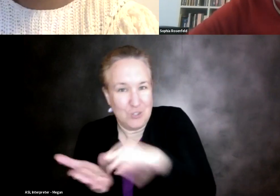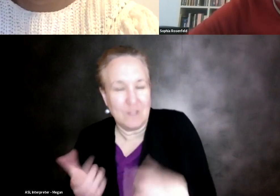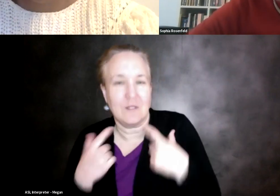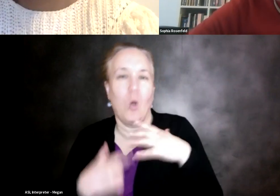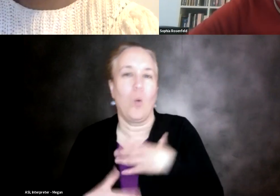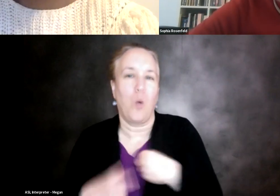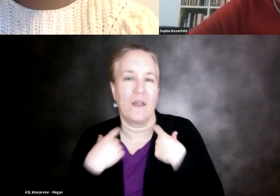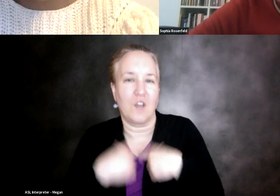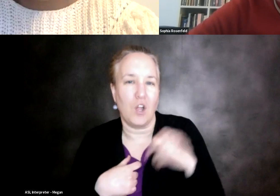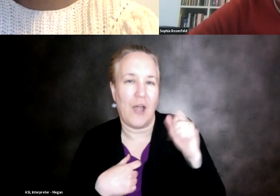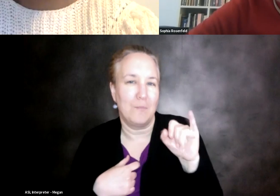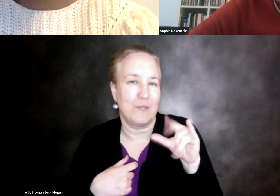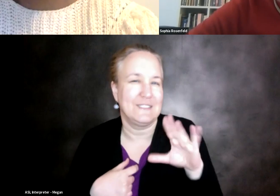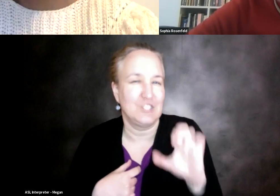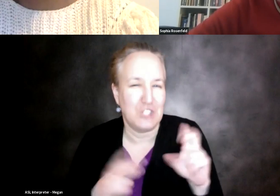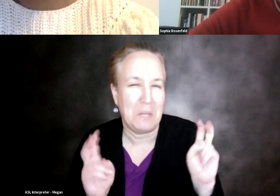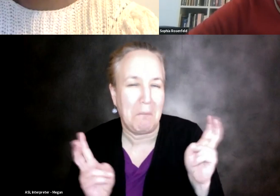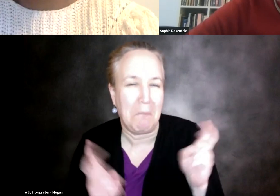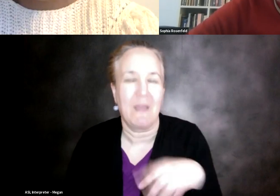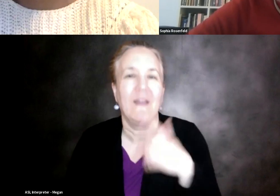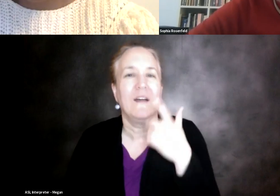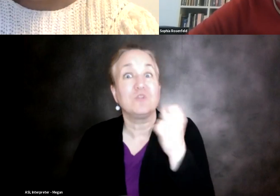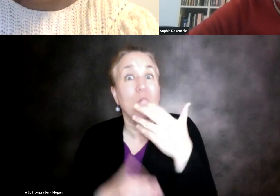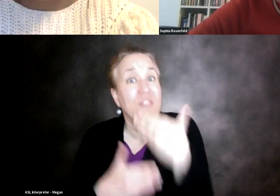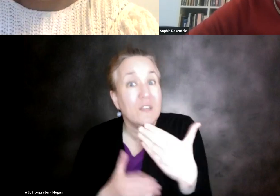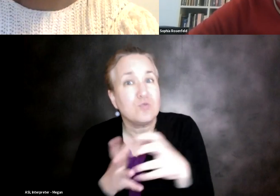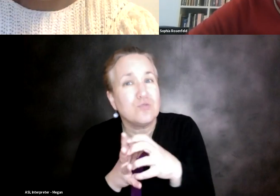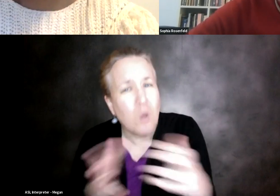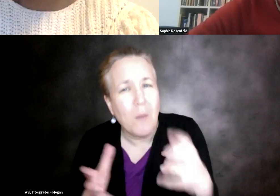So Abosede, thank you so much for a long and wonderful